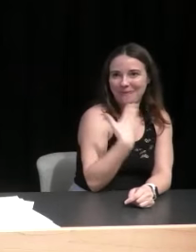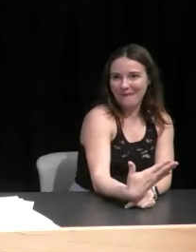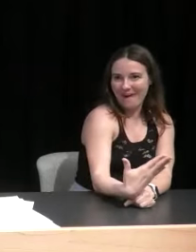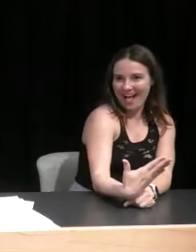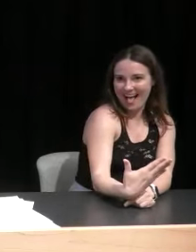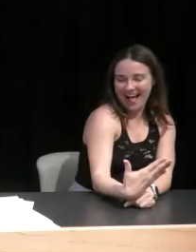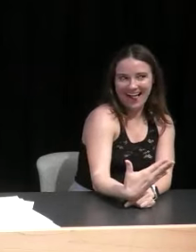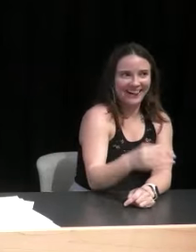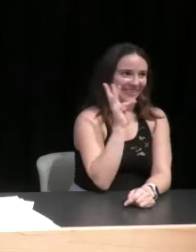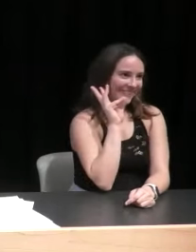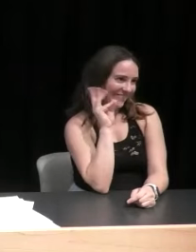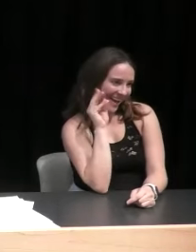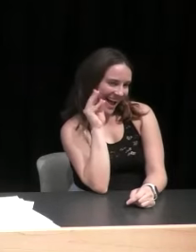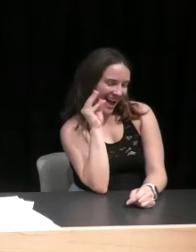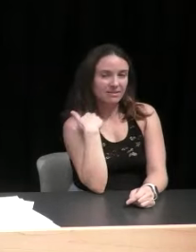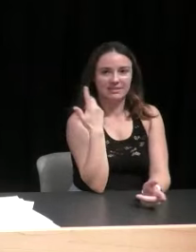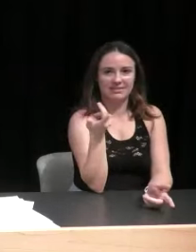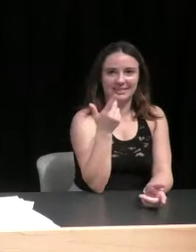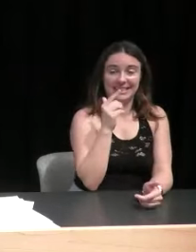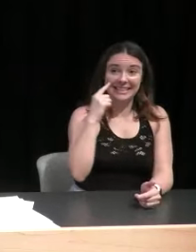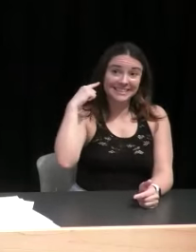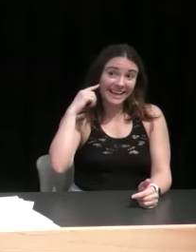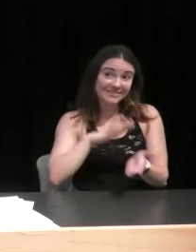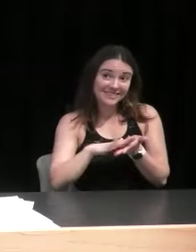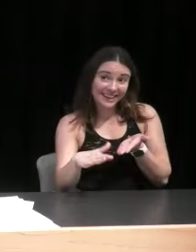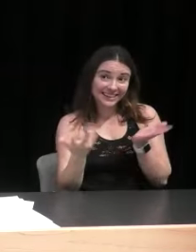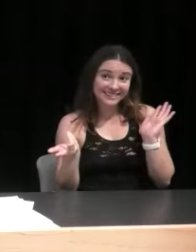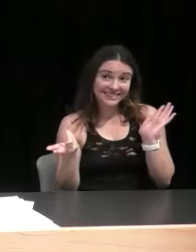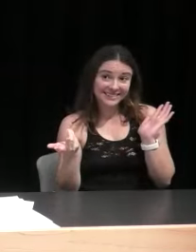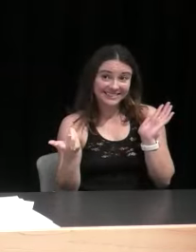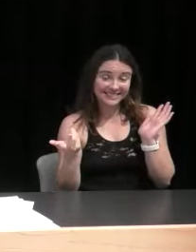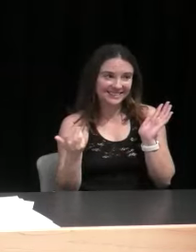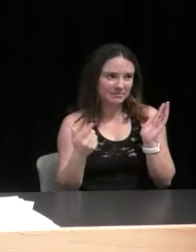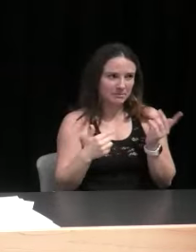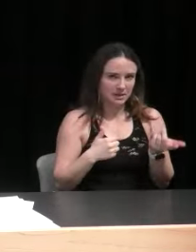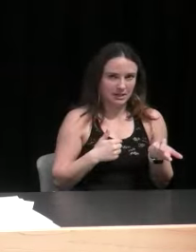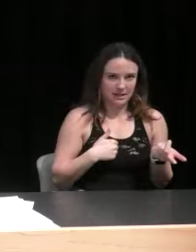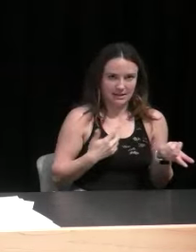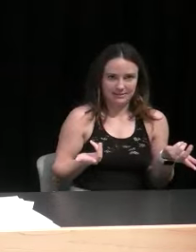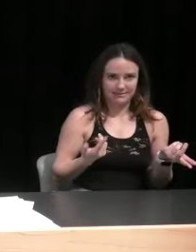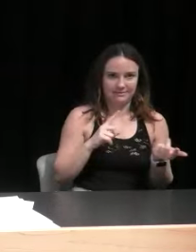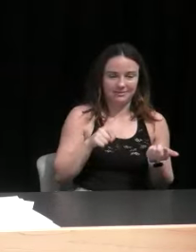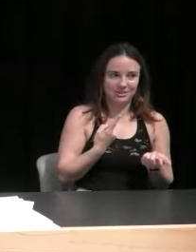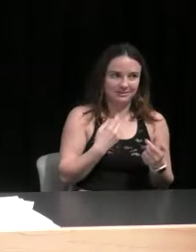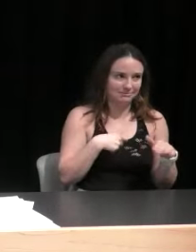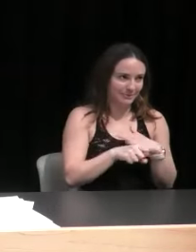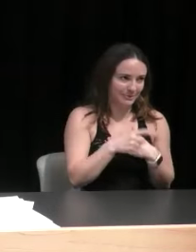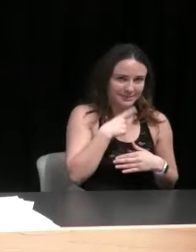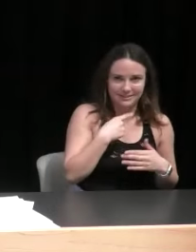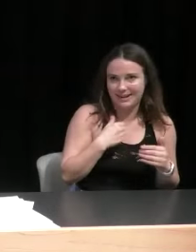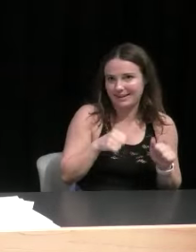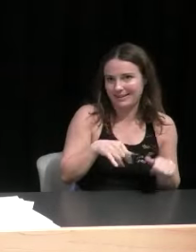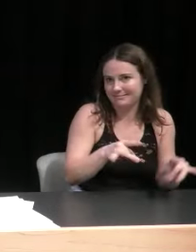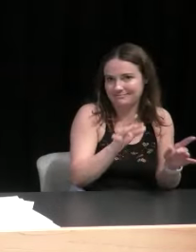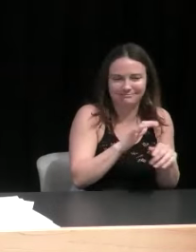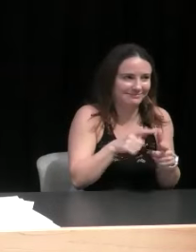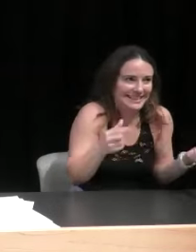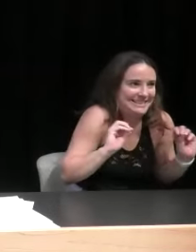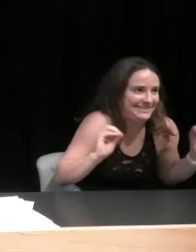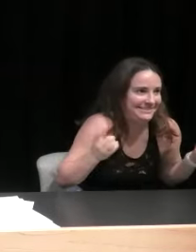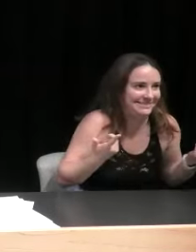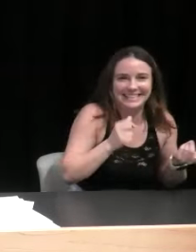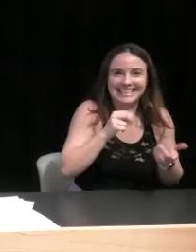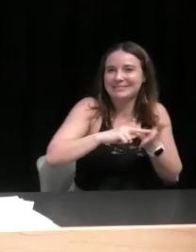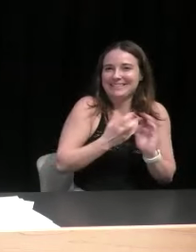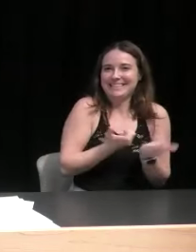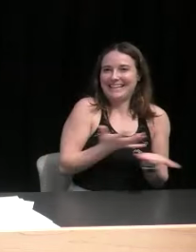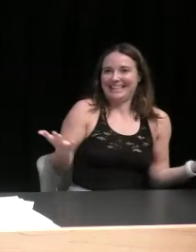wow you speak so well wow and it sounds nice right but I was born hearing so I could pick up